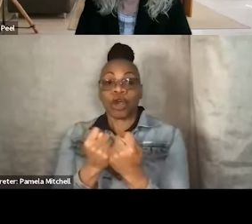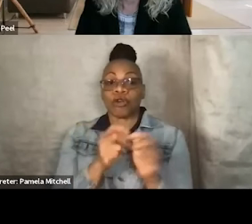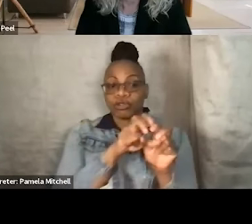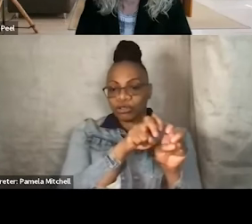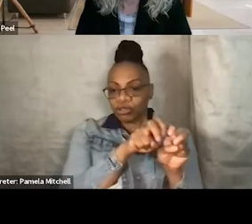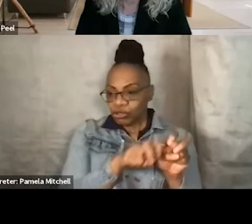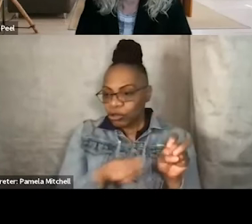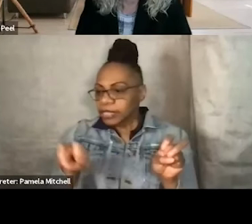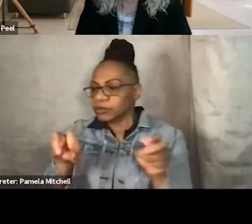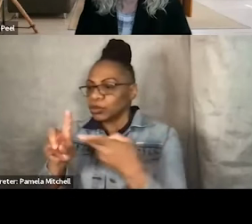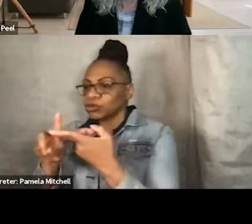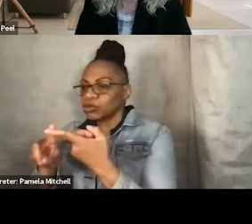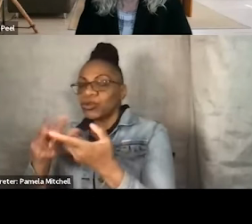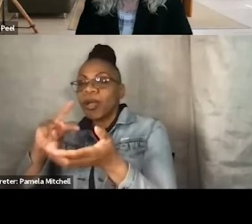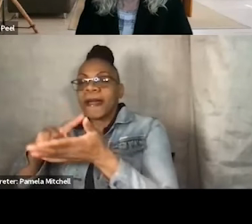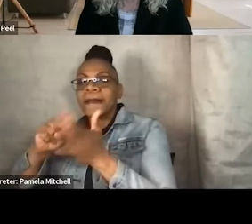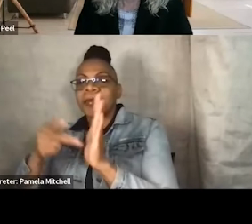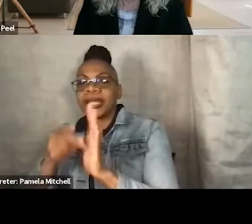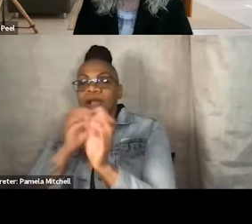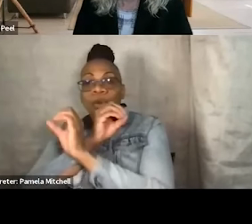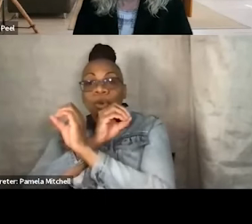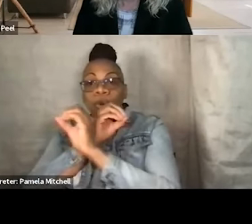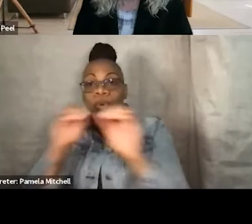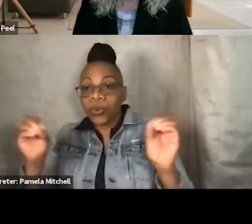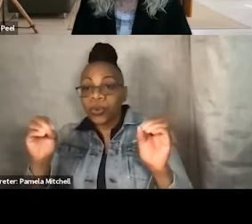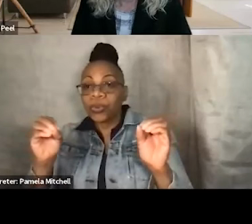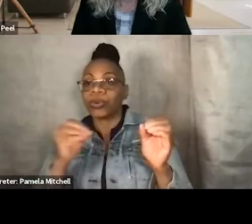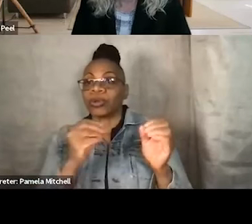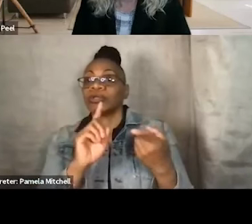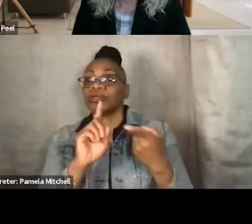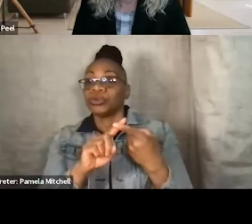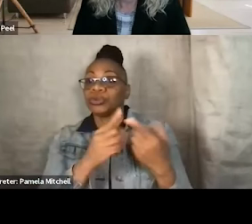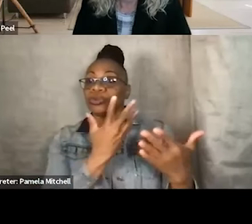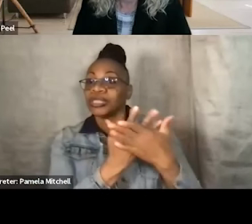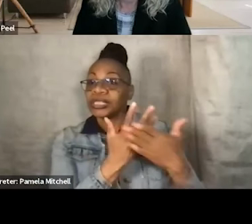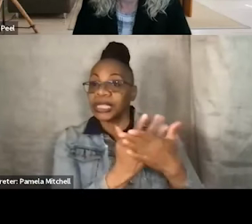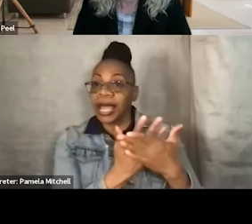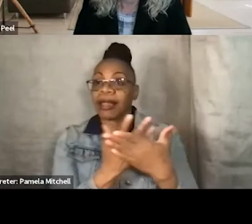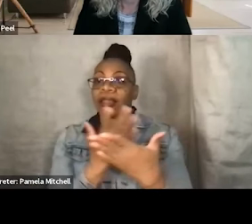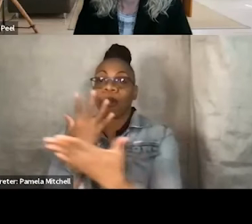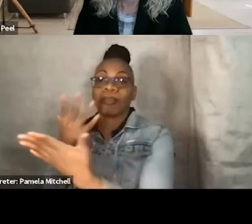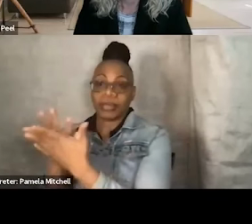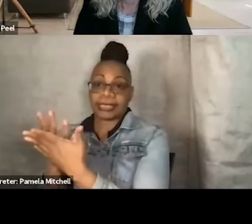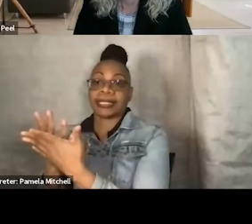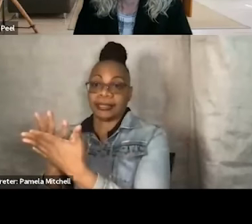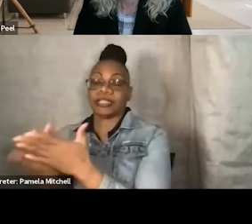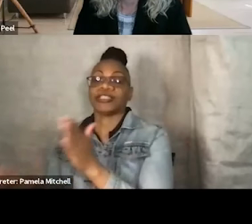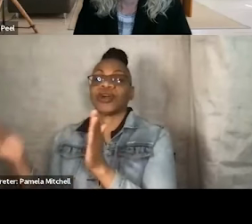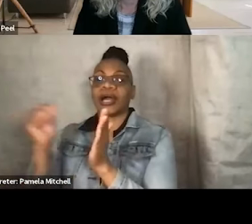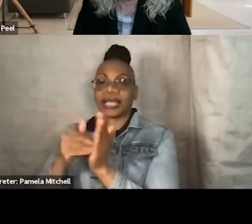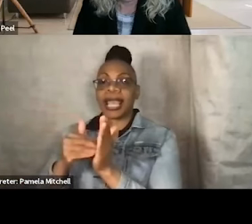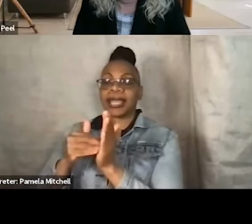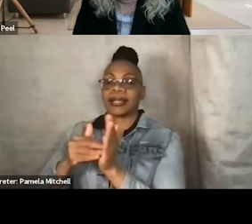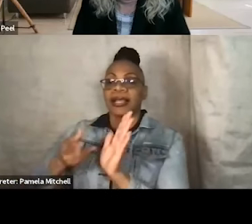want to note that none are transported to jail or prison. So, again, another high achievement for us.